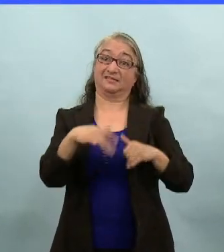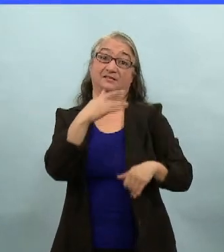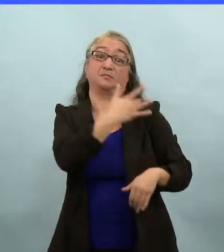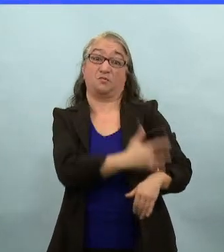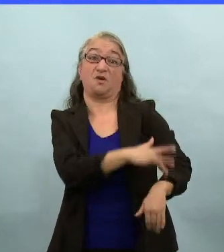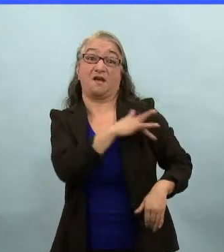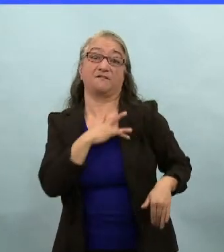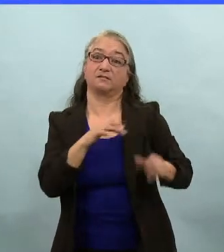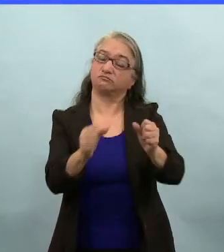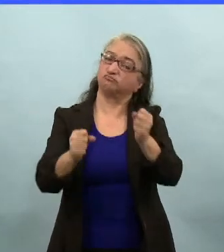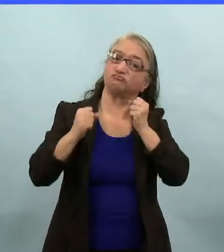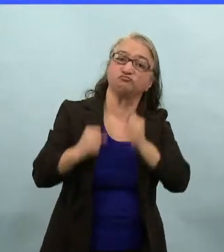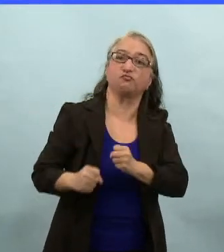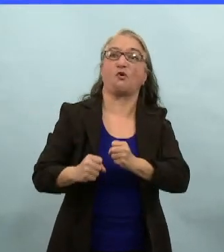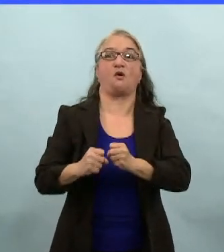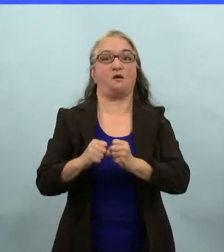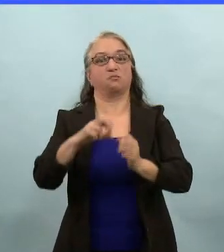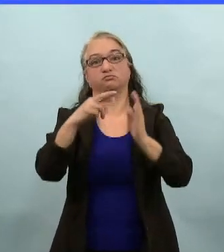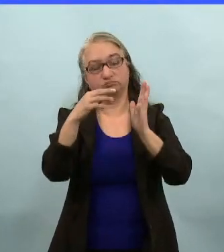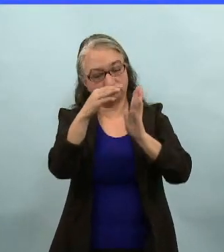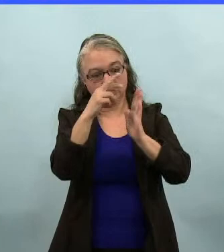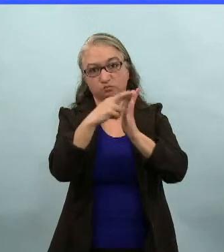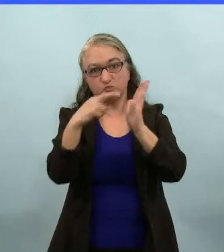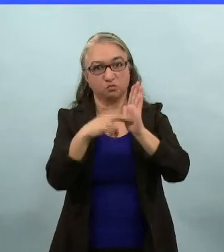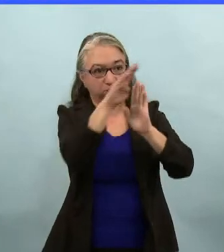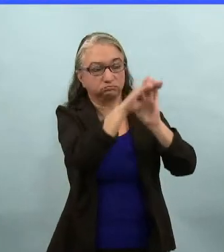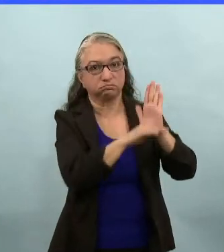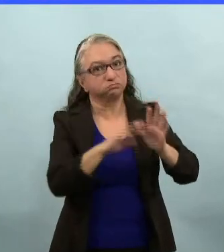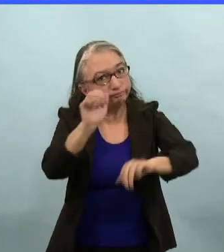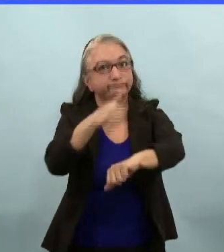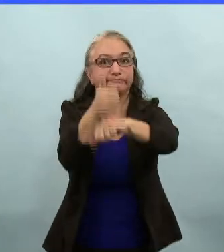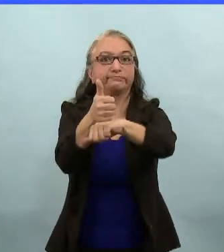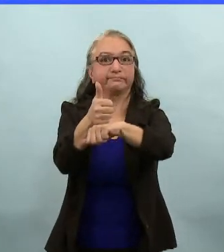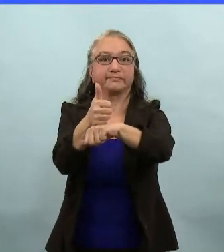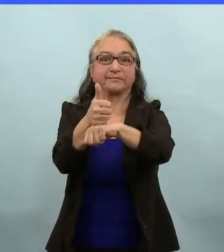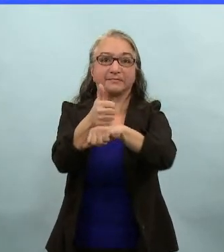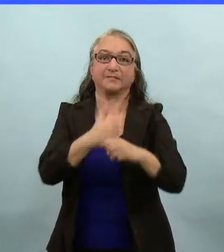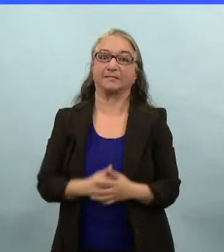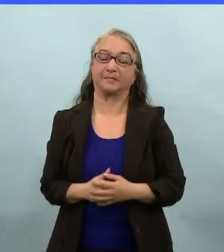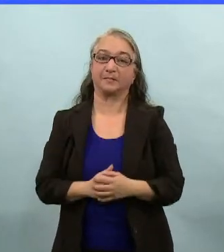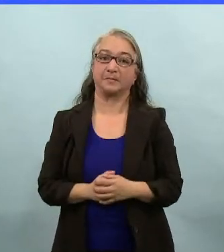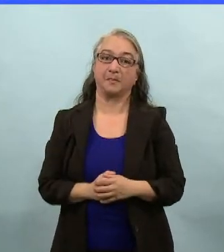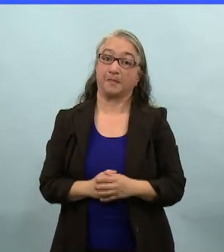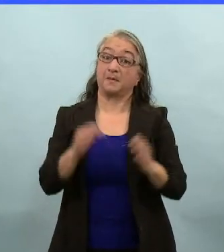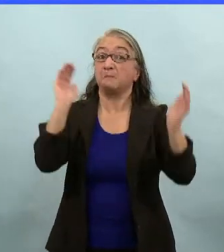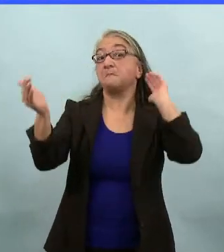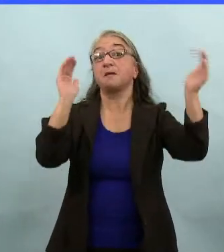in in place also just a reminder earlier than um than other provinces just a reminder that